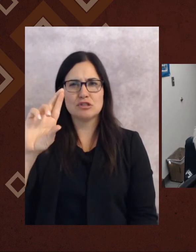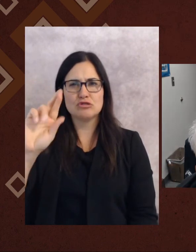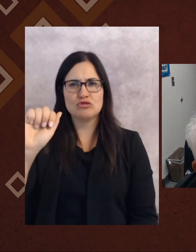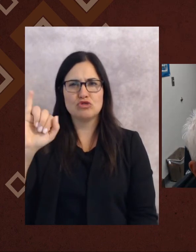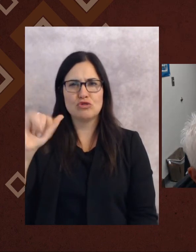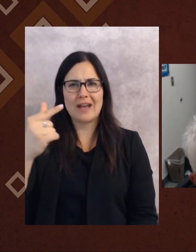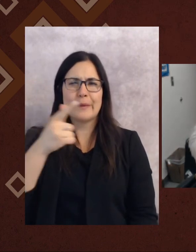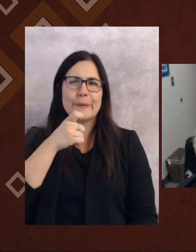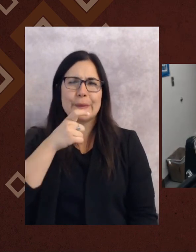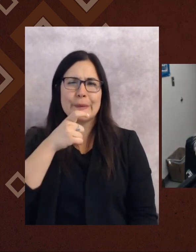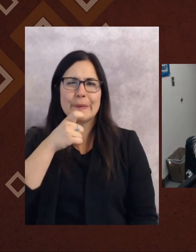think